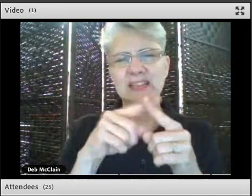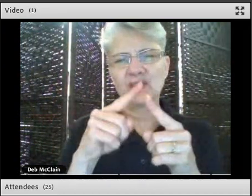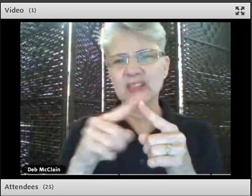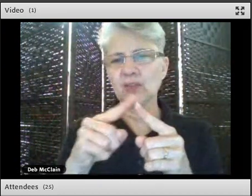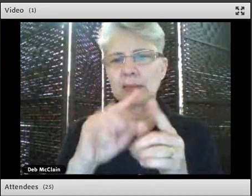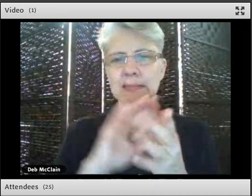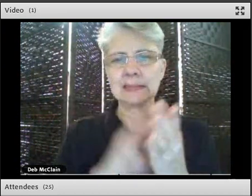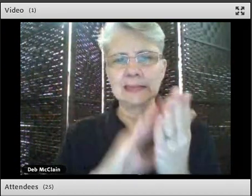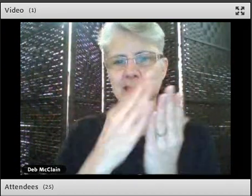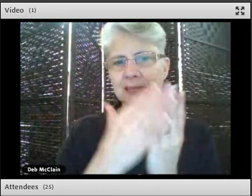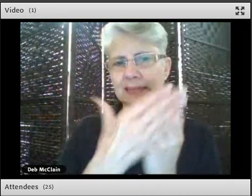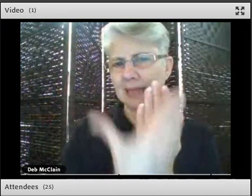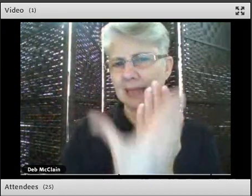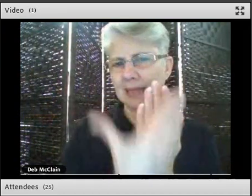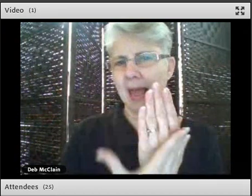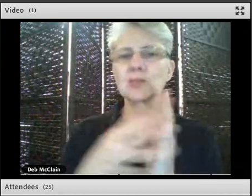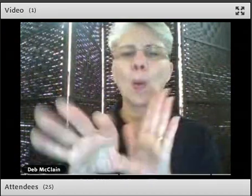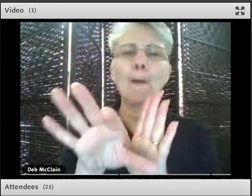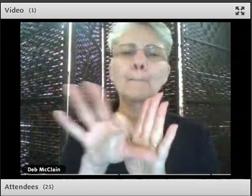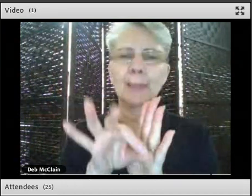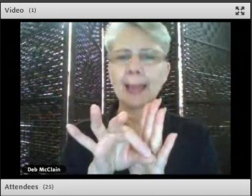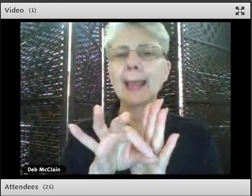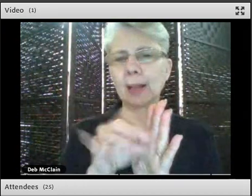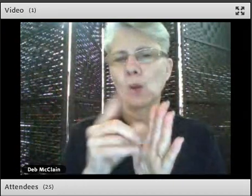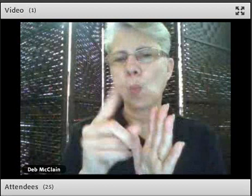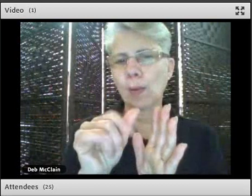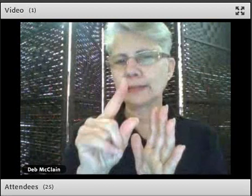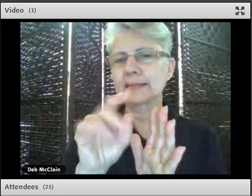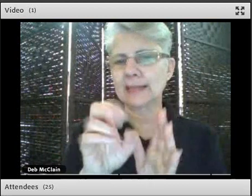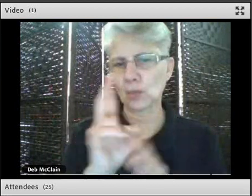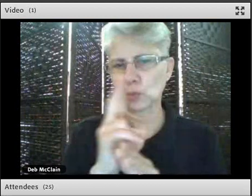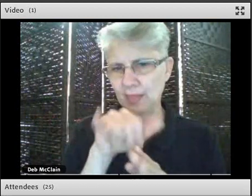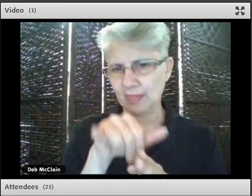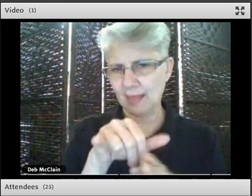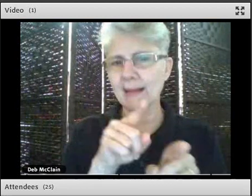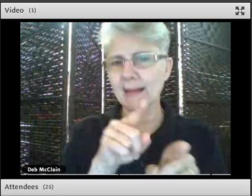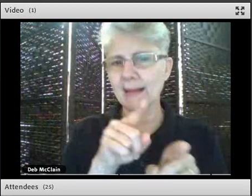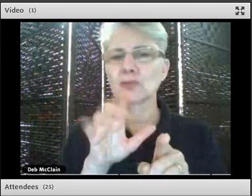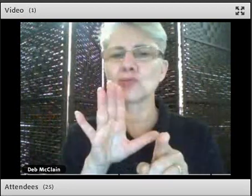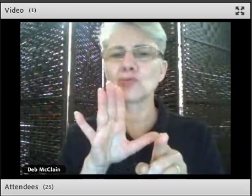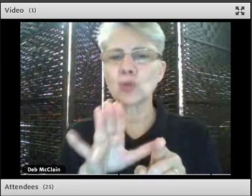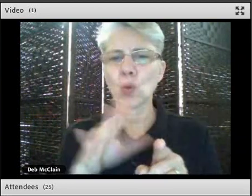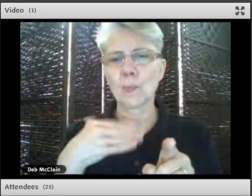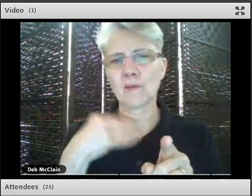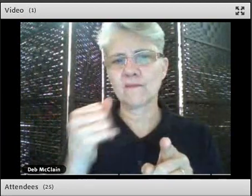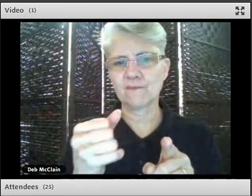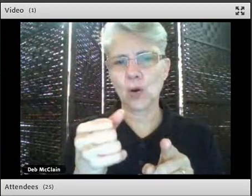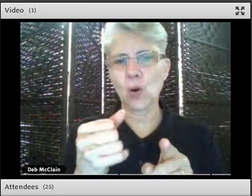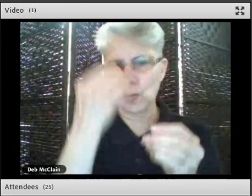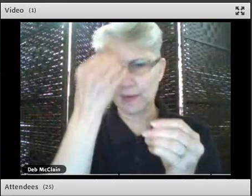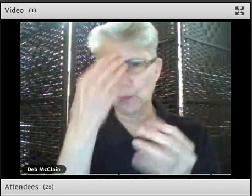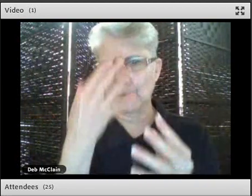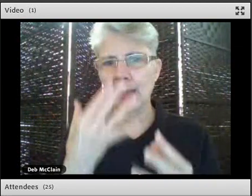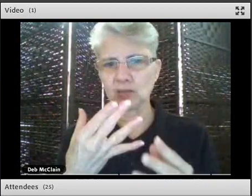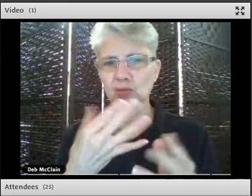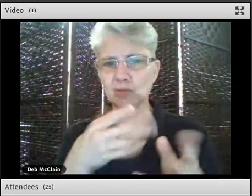and use that as your preferred source of information. When we look on the back of the container,